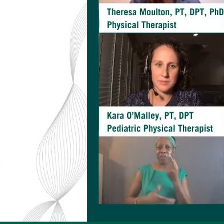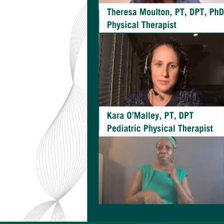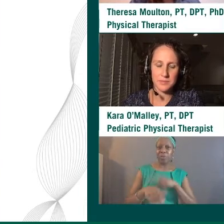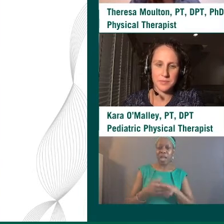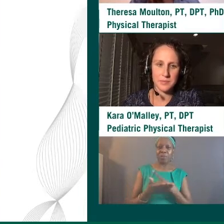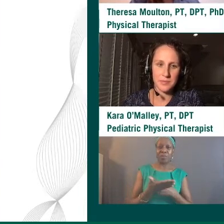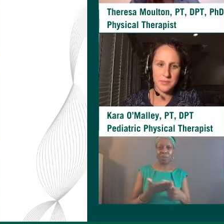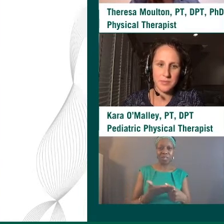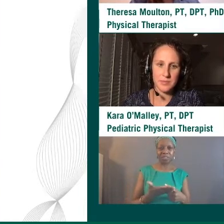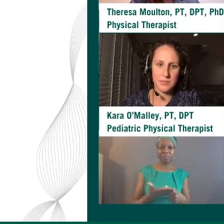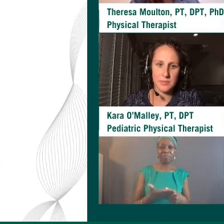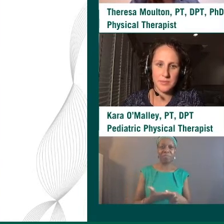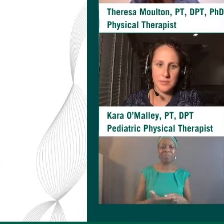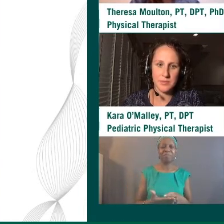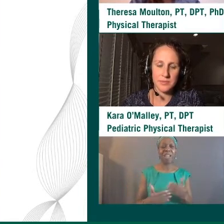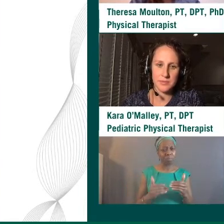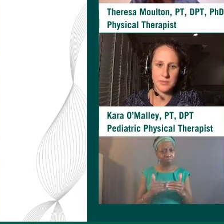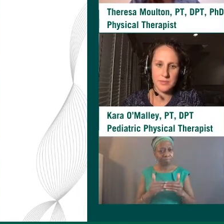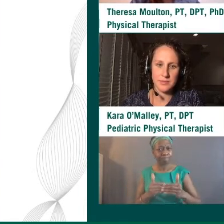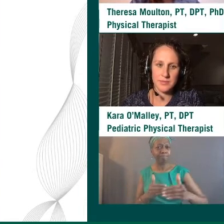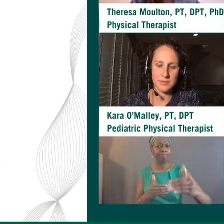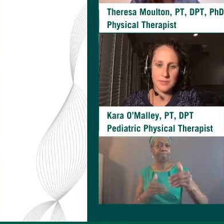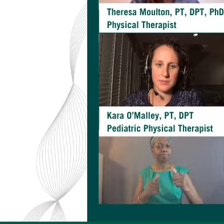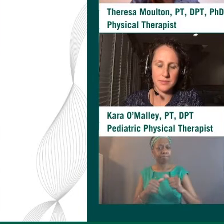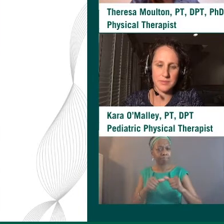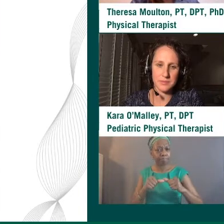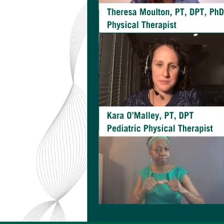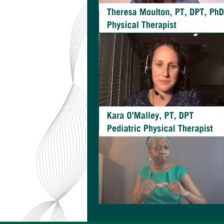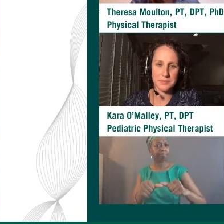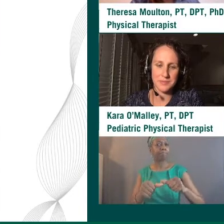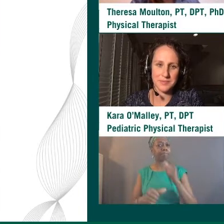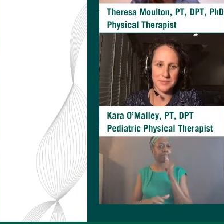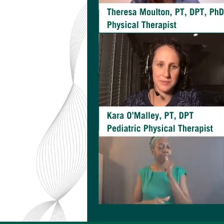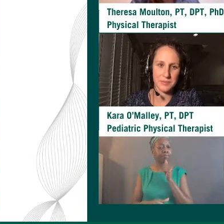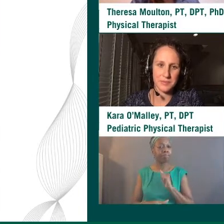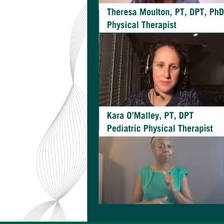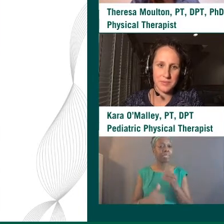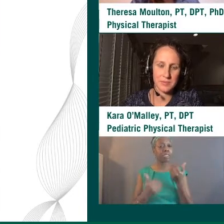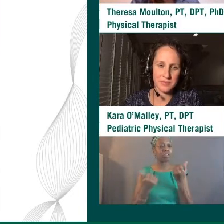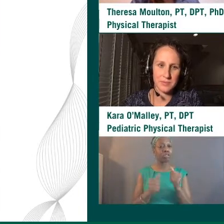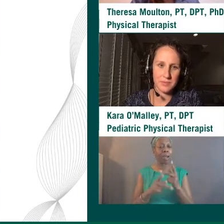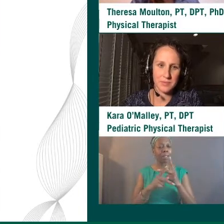And then just keep at it. Keep doing those things to keep your active lifestyle going